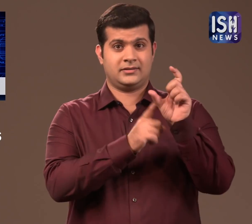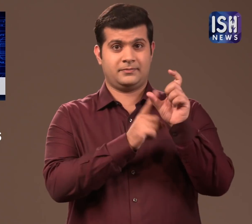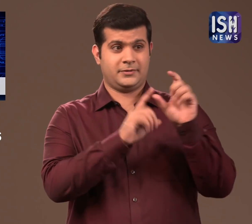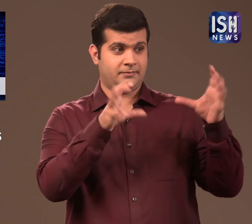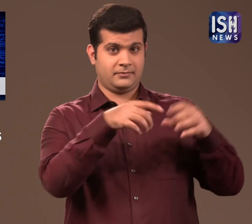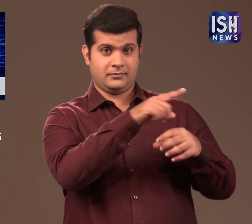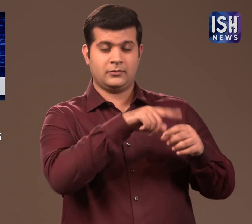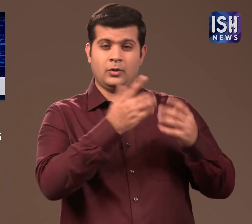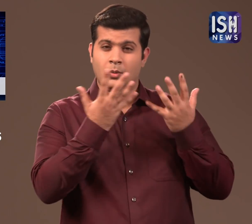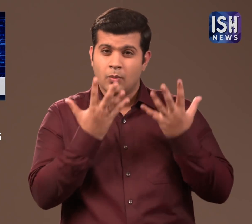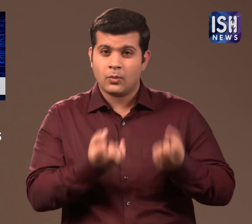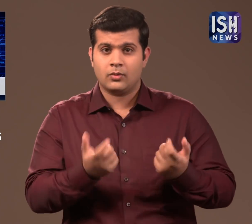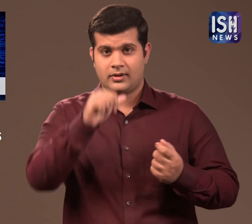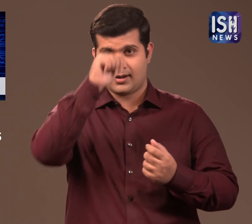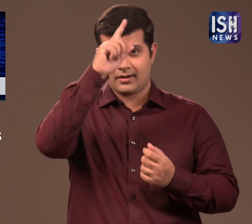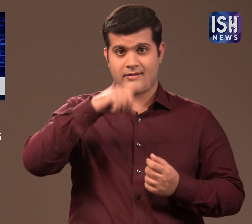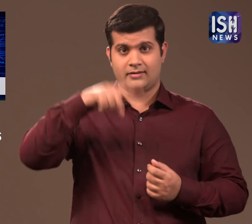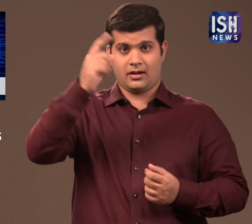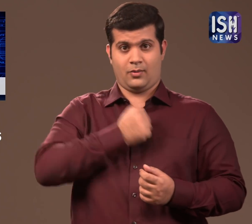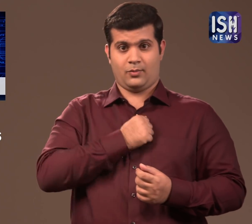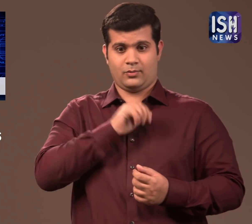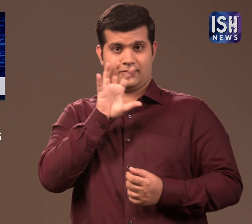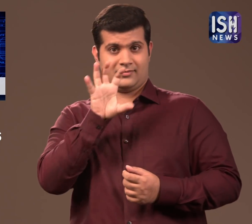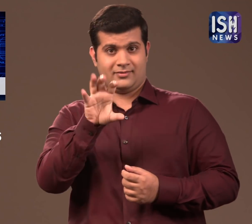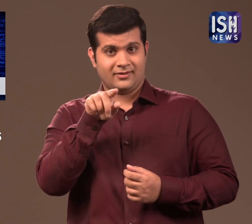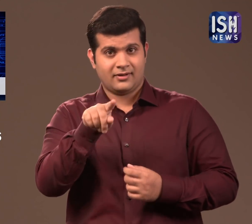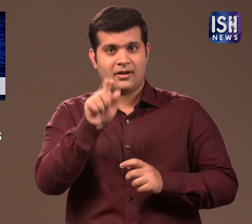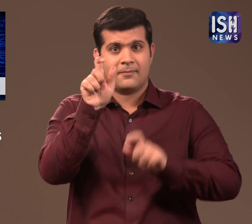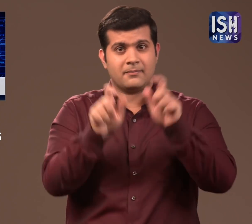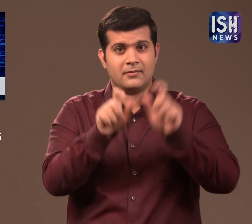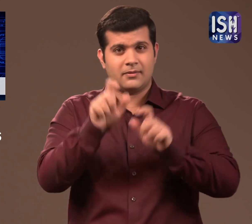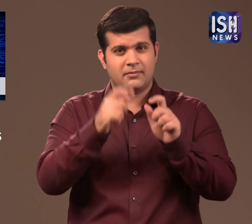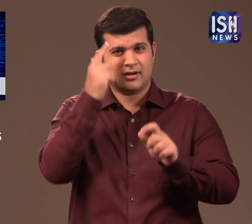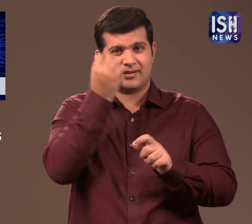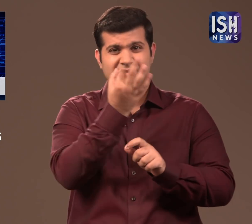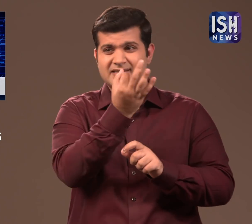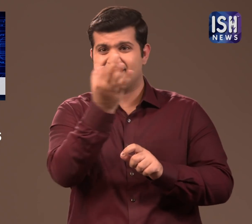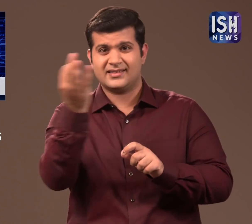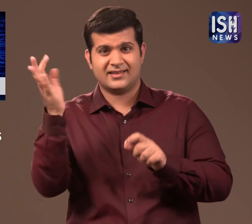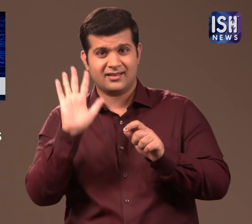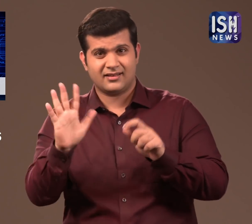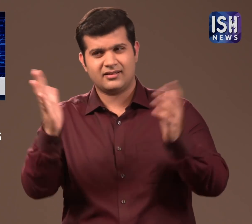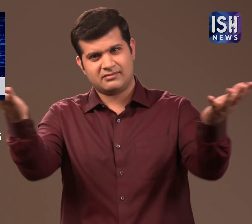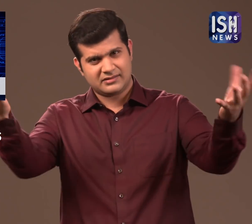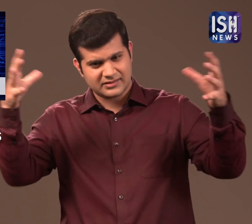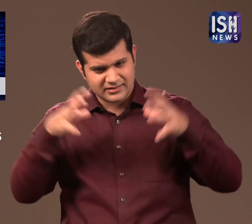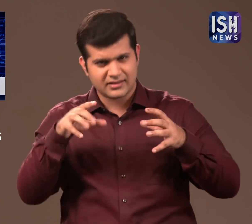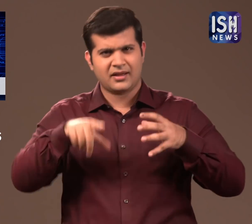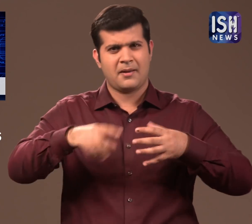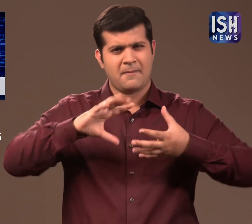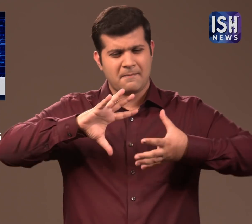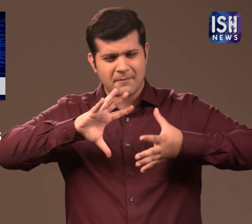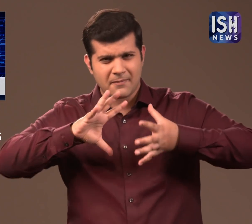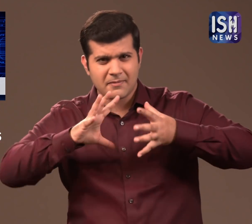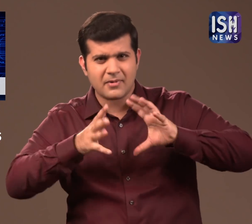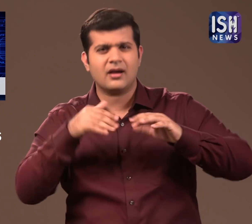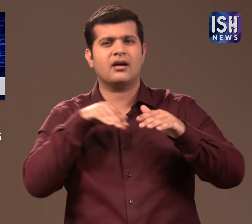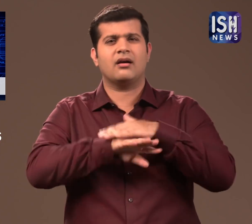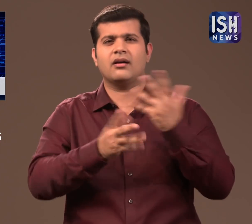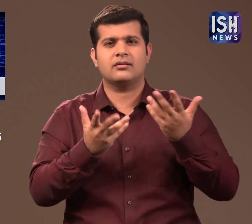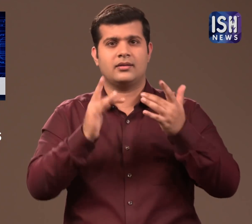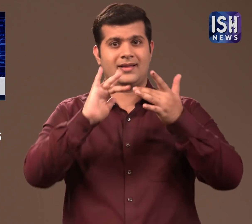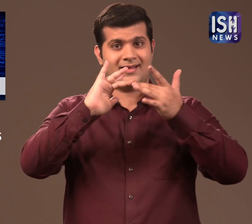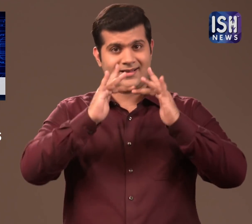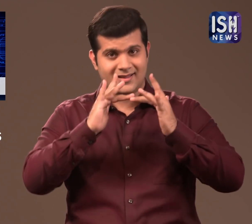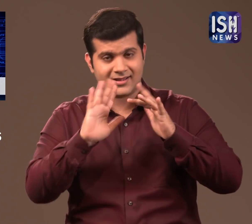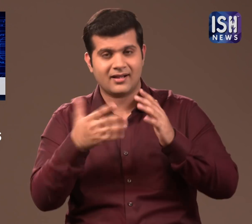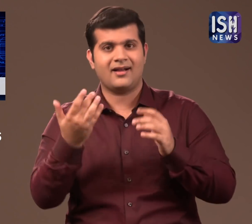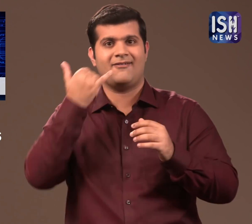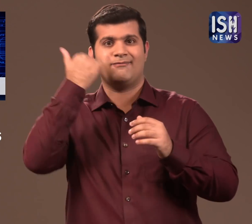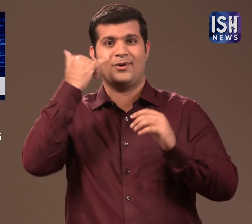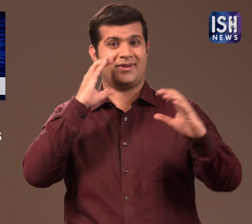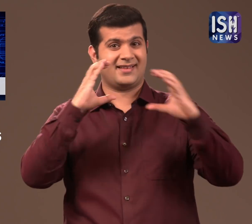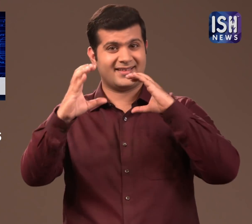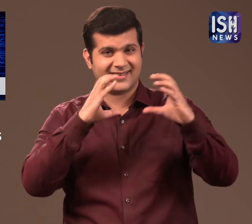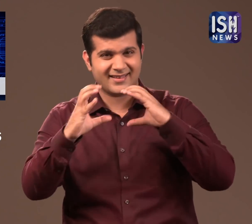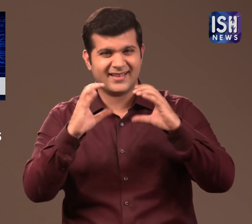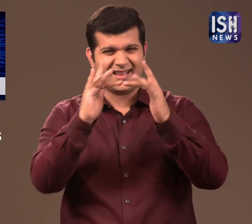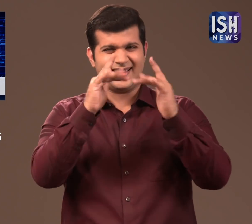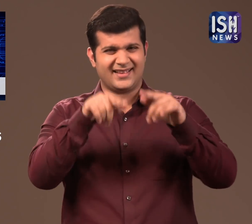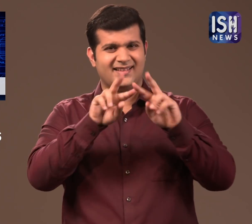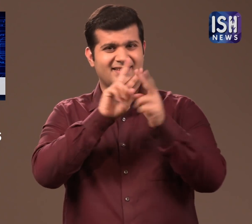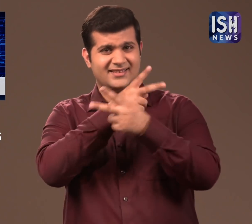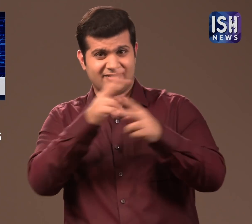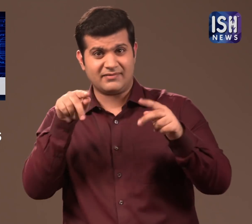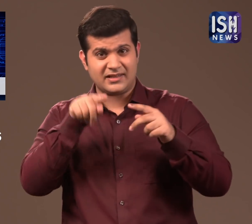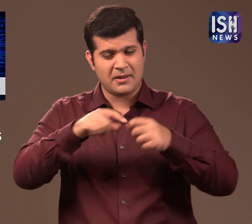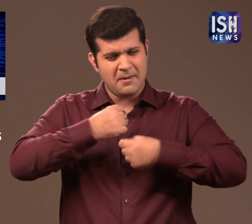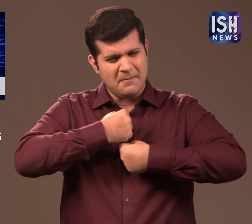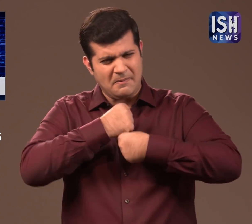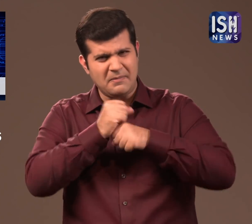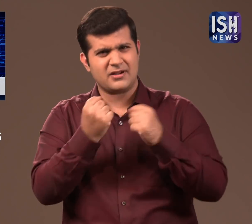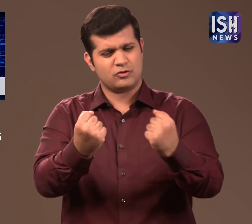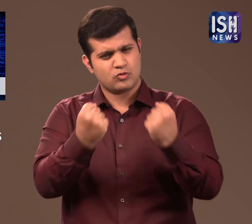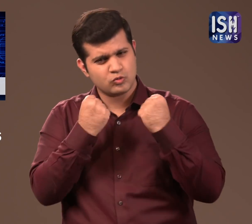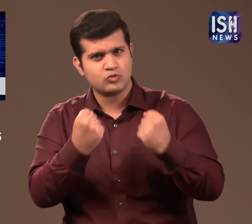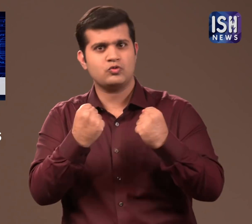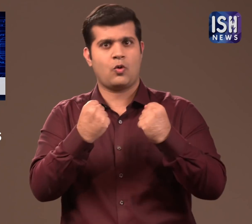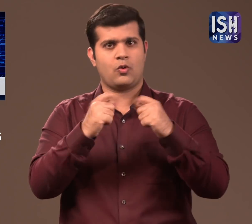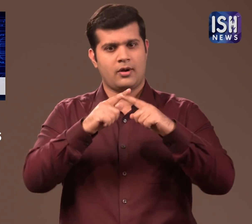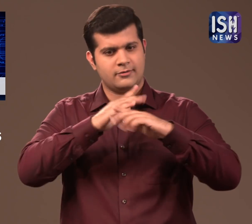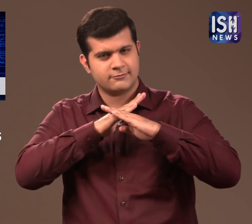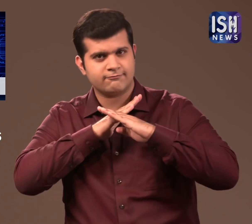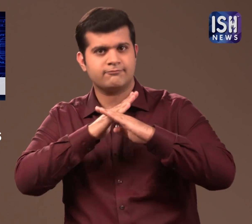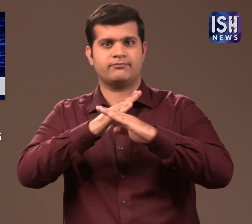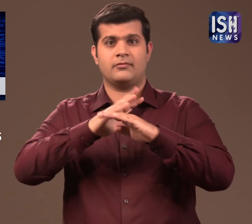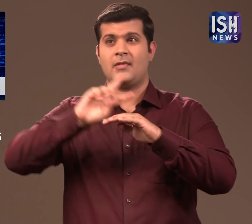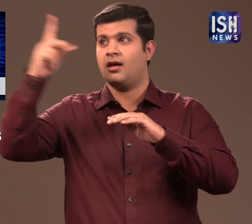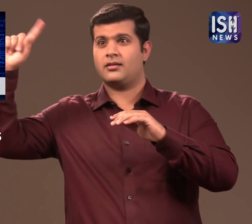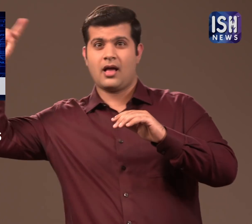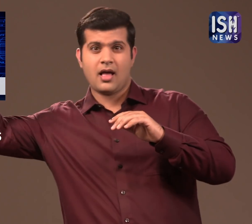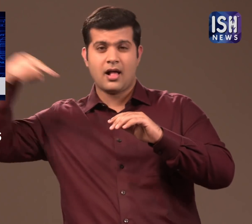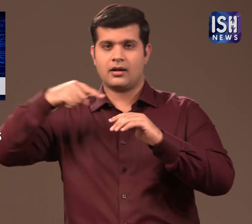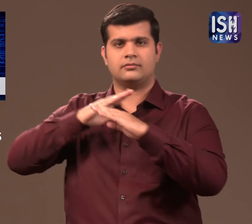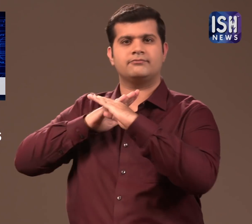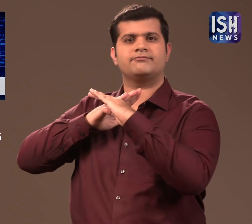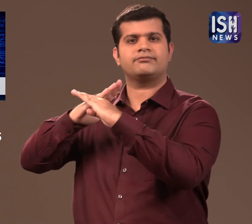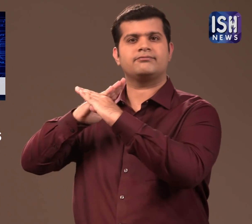By building talent within the country itself, they want to protect the Indian Internet and Telecommunications network from cyber attacks.